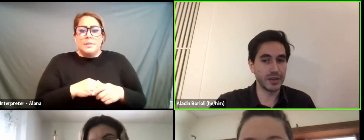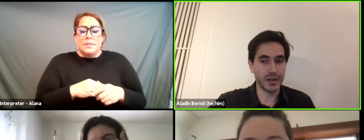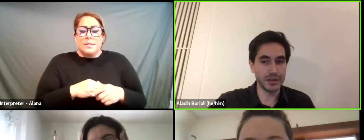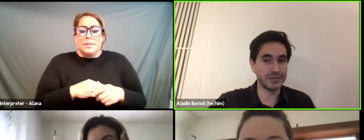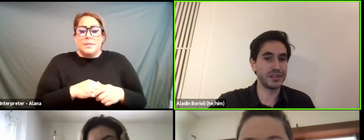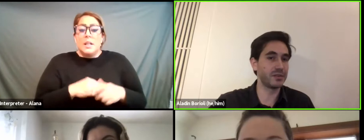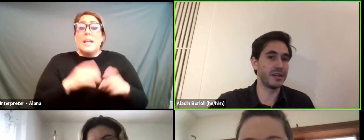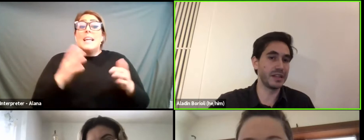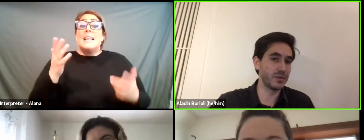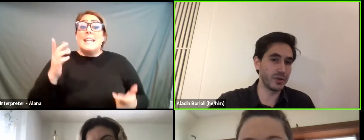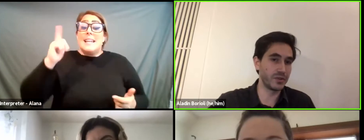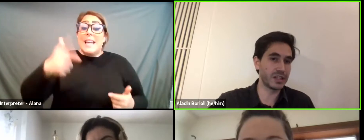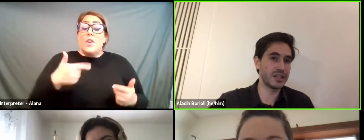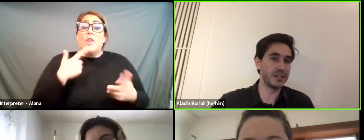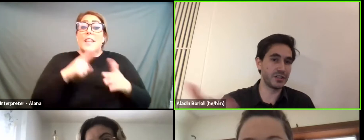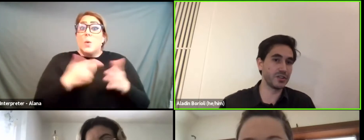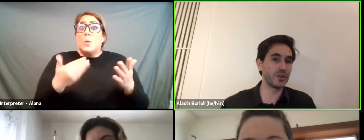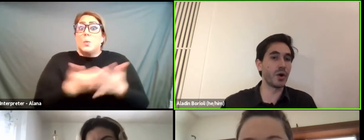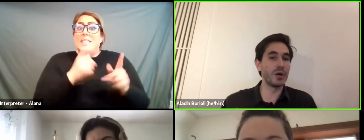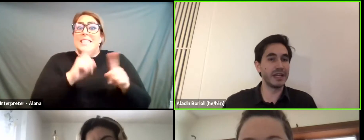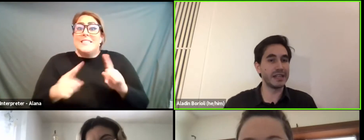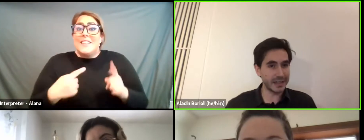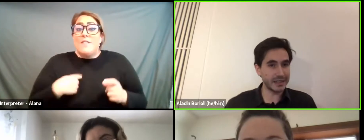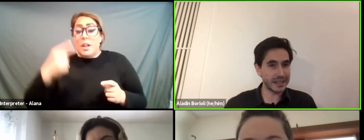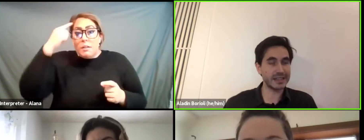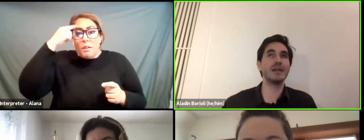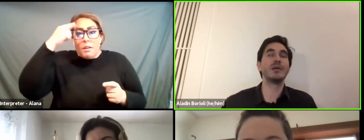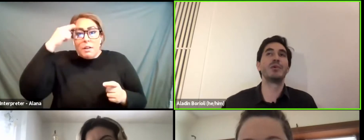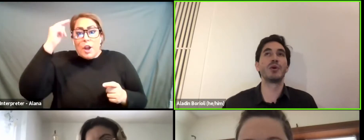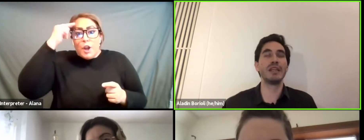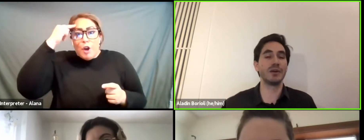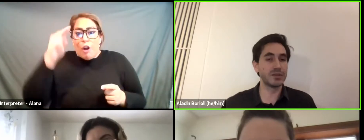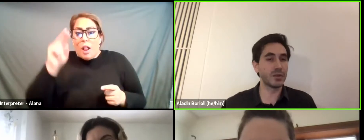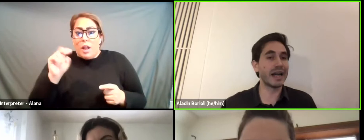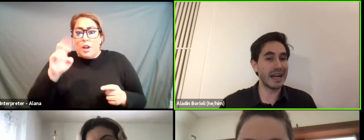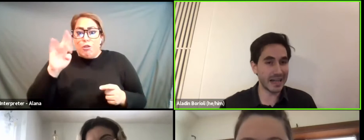a different neural network to actually just not only gather data but only also analyze